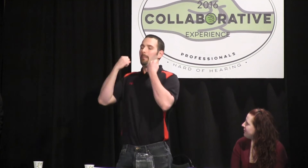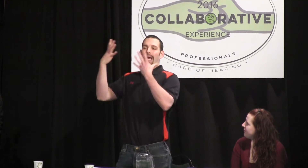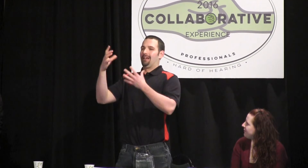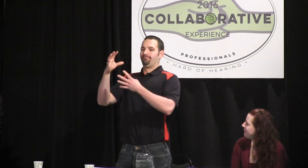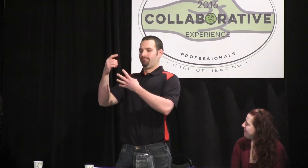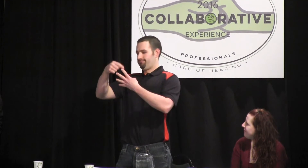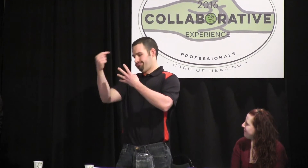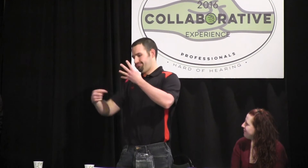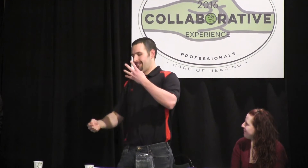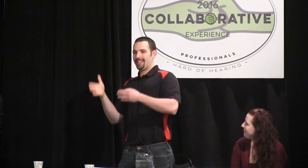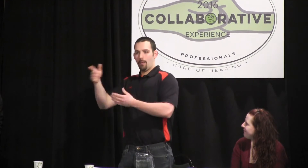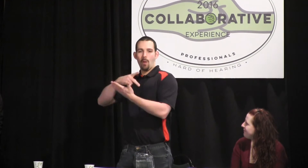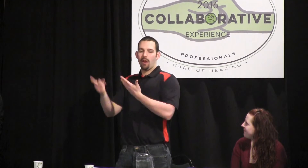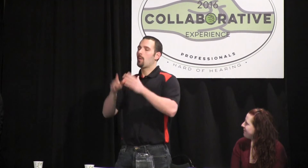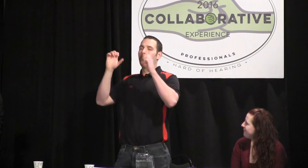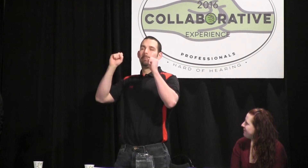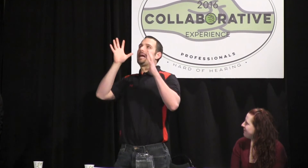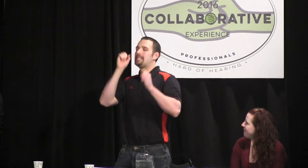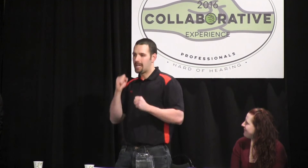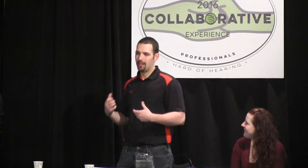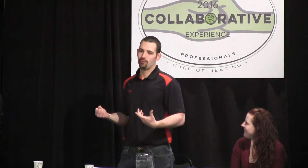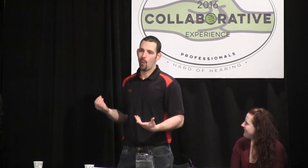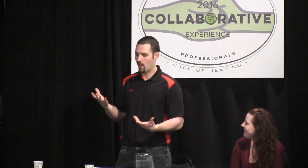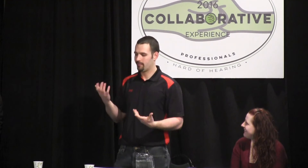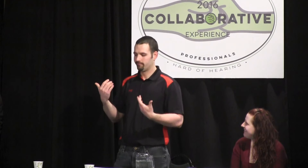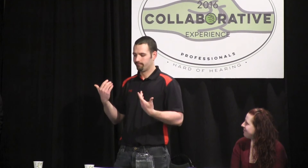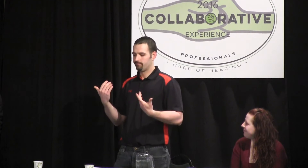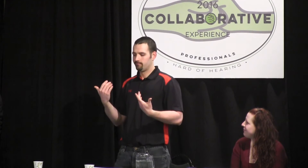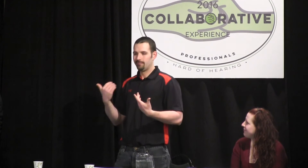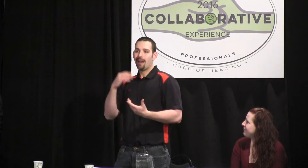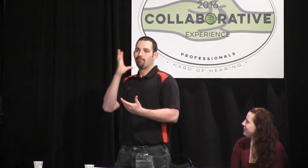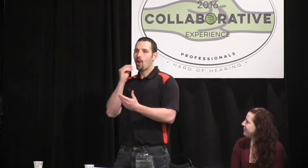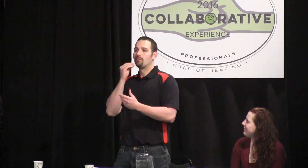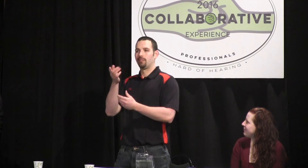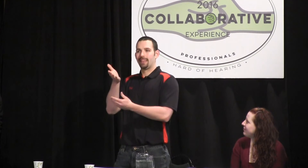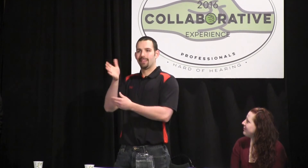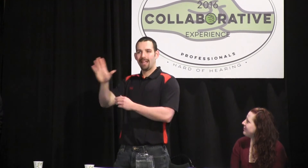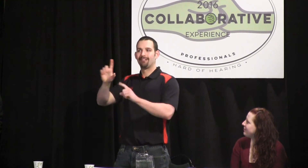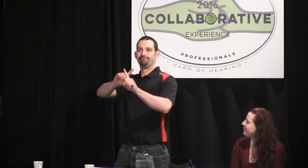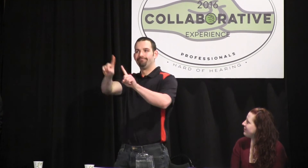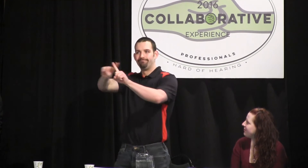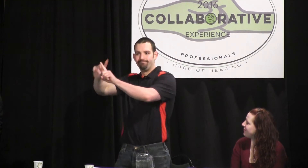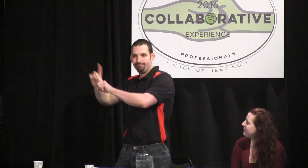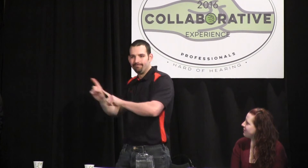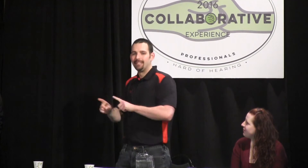They had all kinds of things that you might need in that program. It was an amazing program. And it was great experience